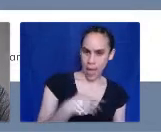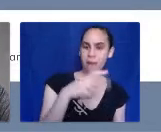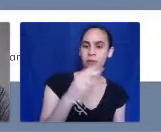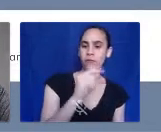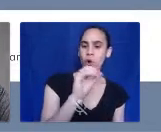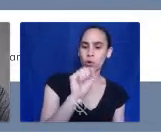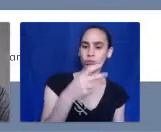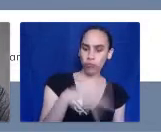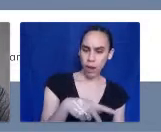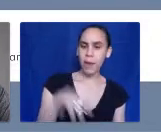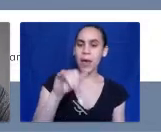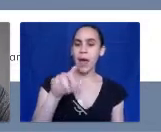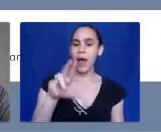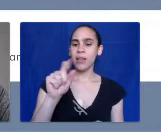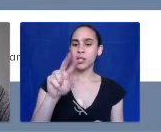uh i can't spell right now web design